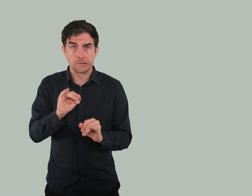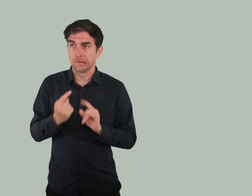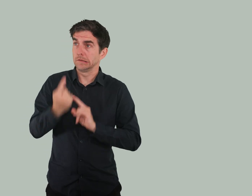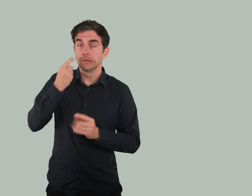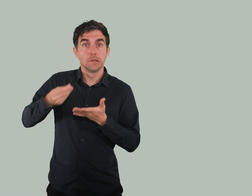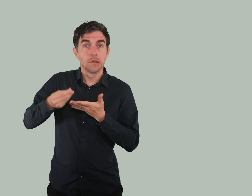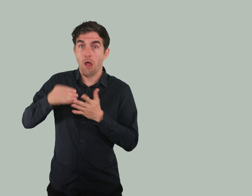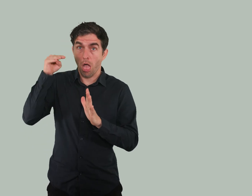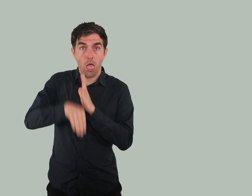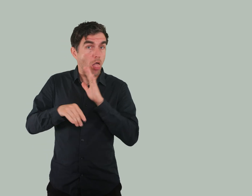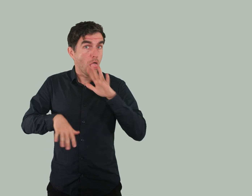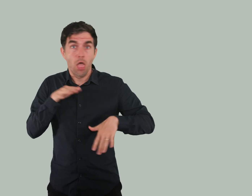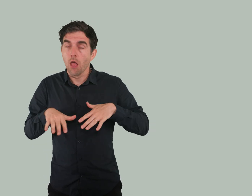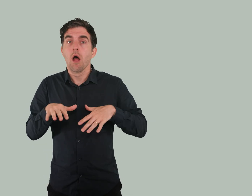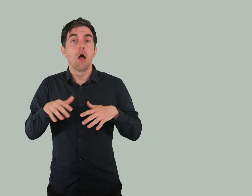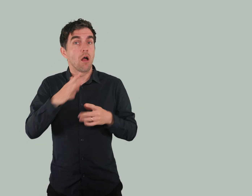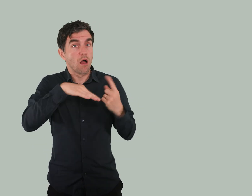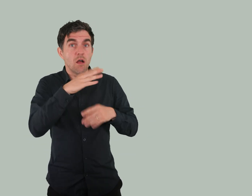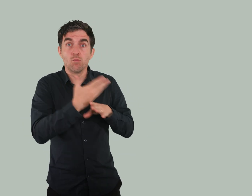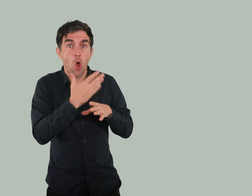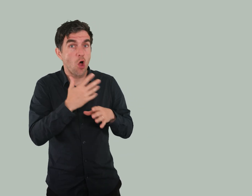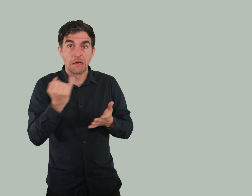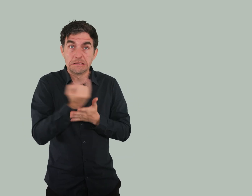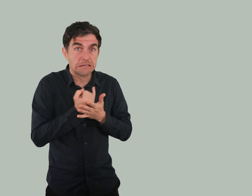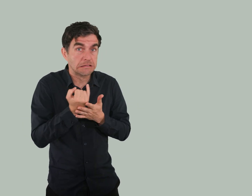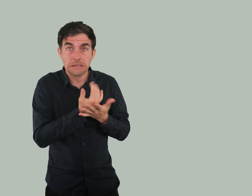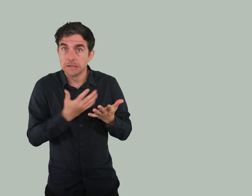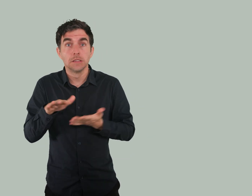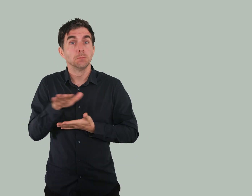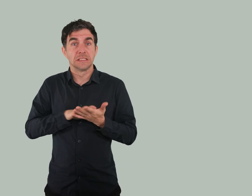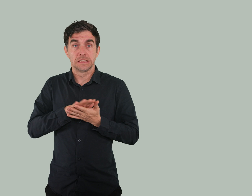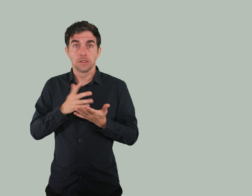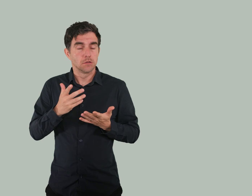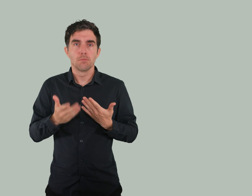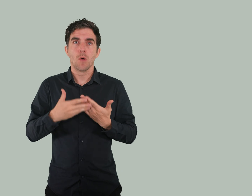After the financial crisis, weaker labour market demand was accompanied